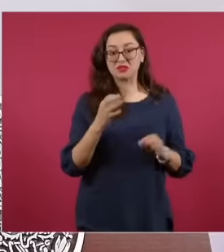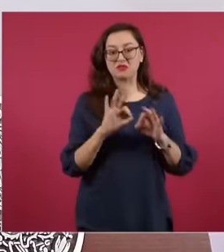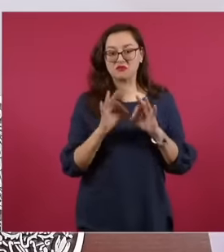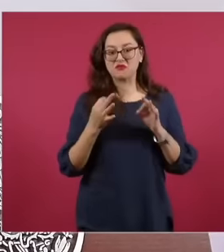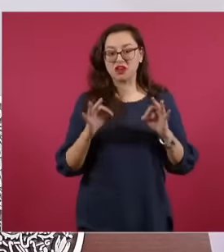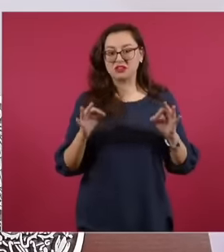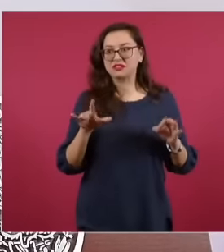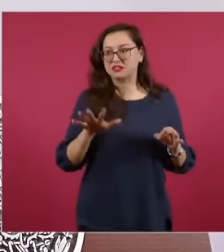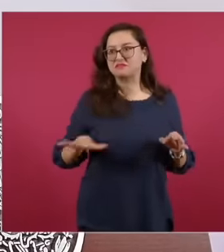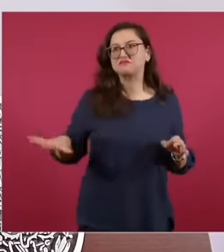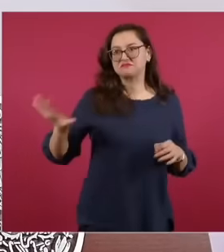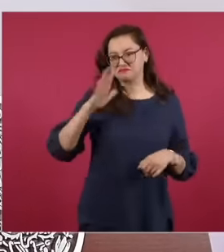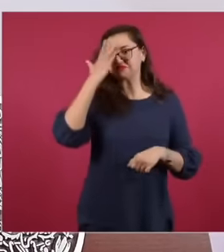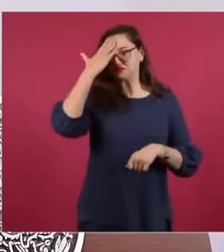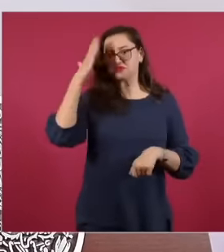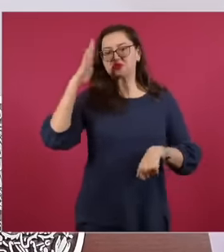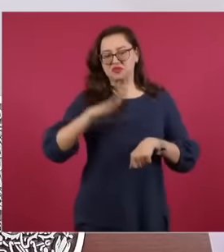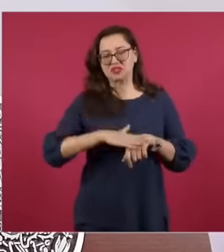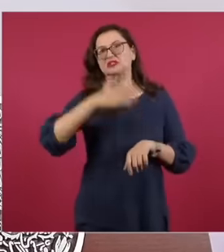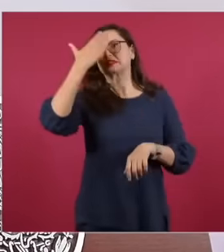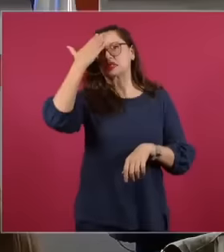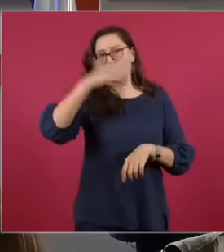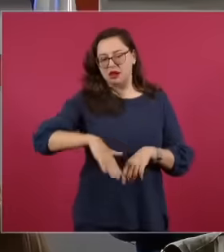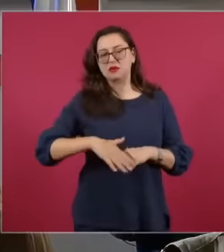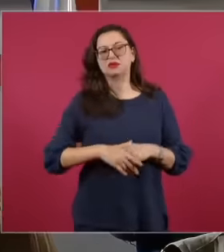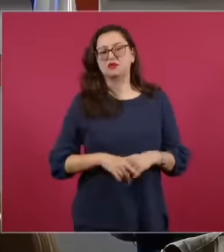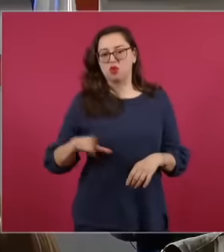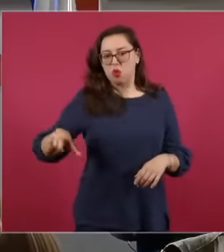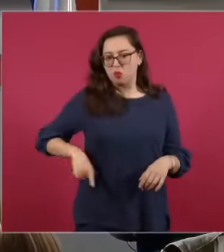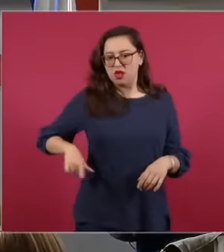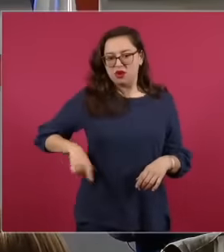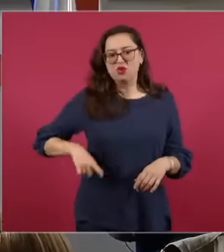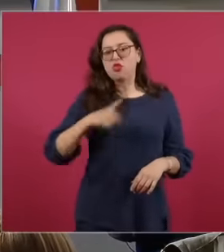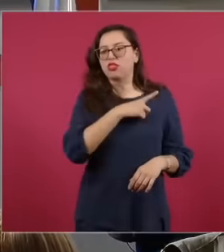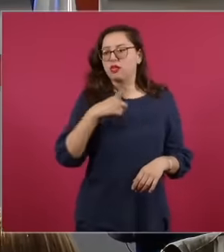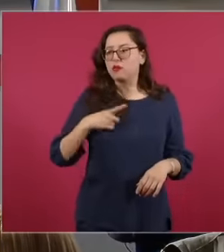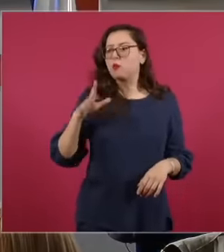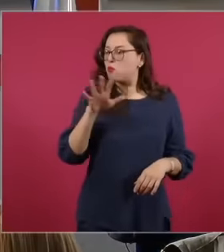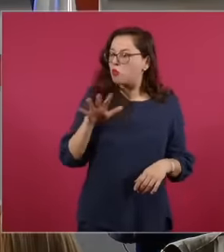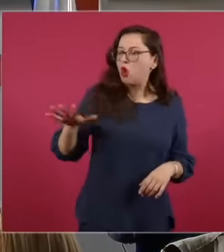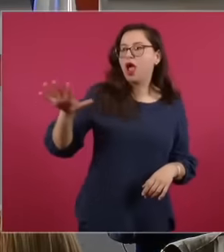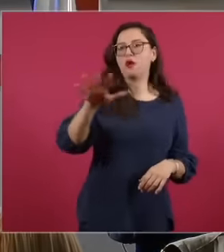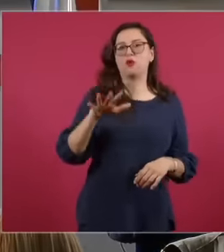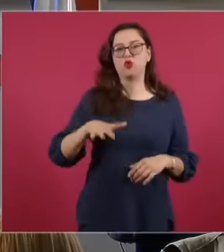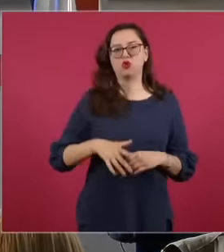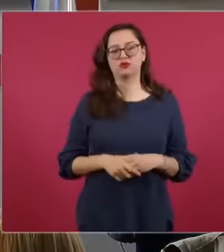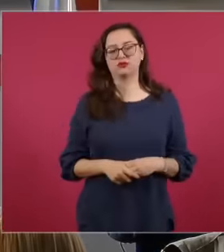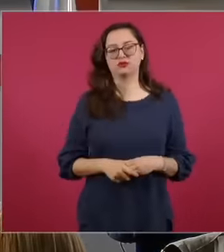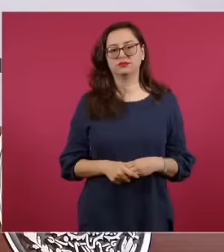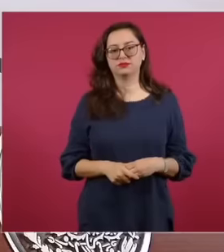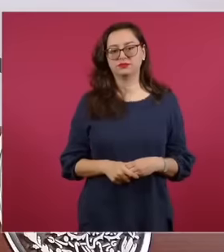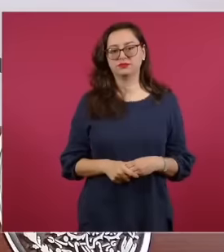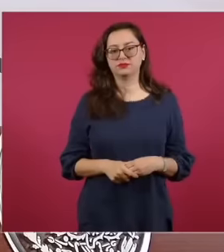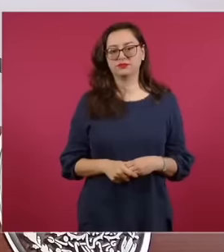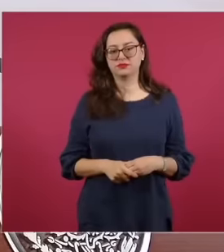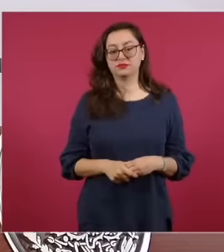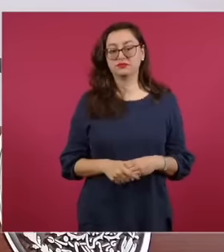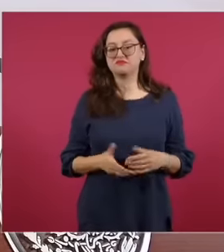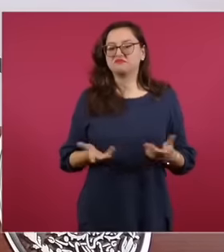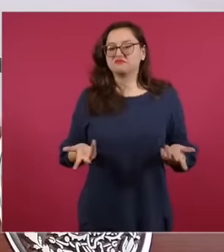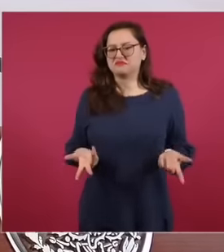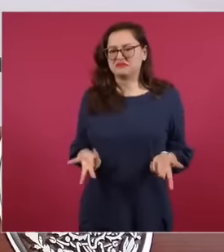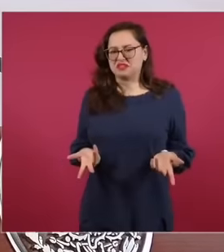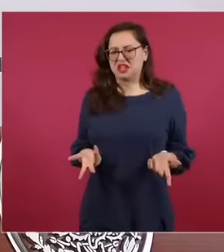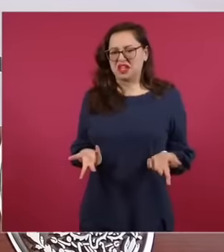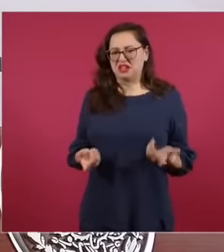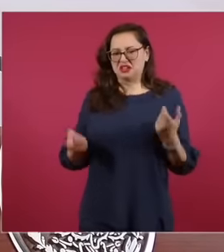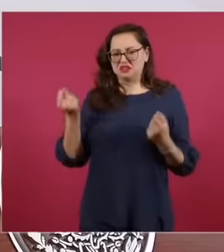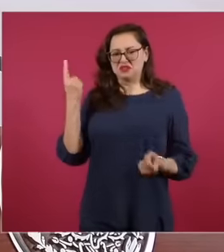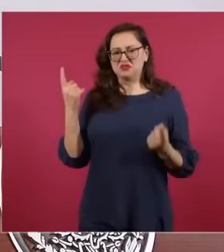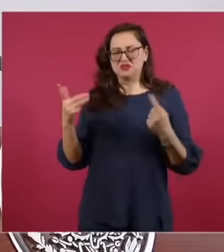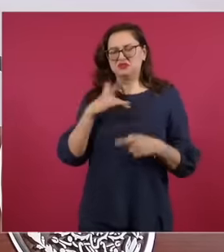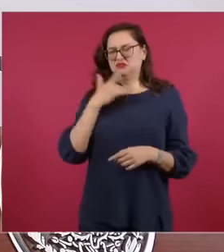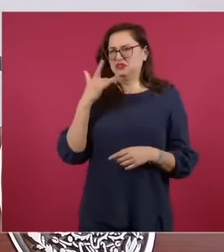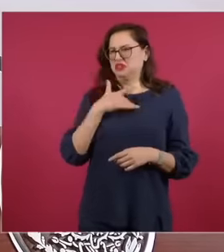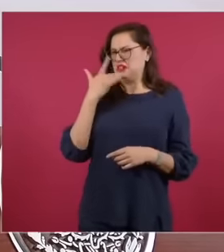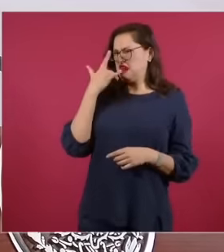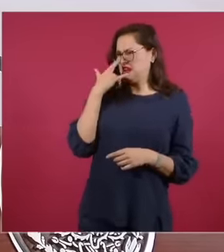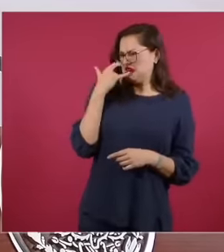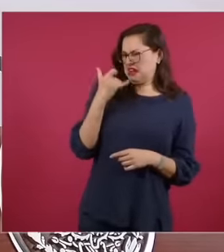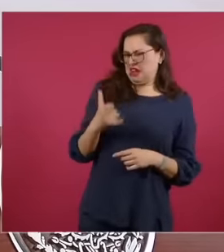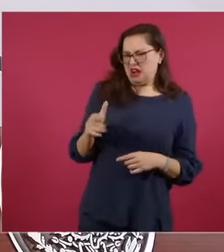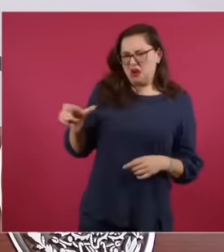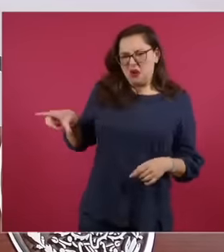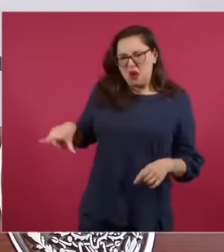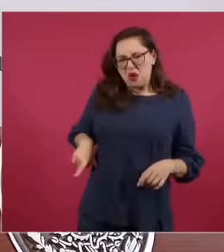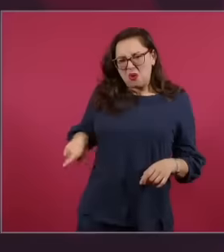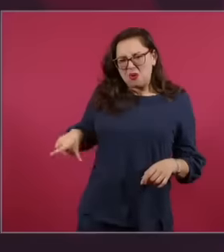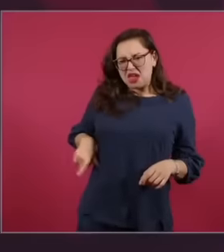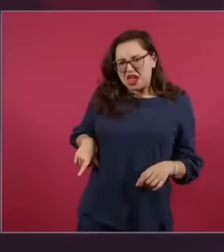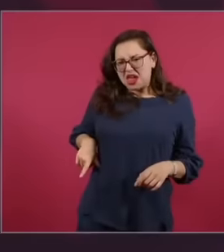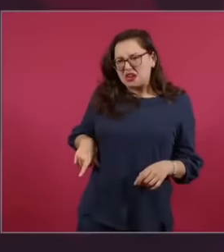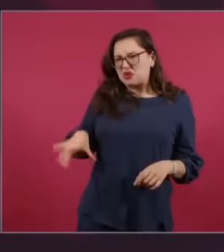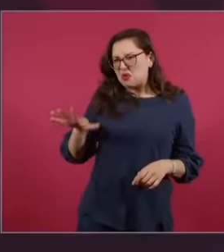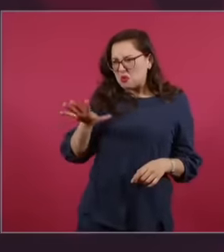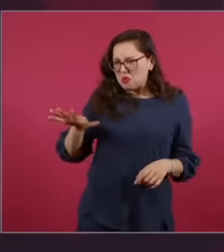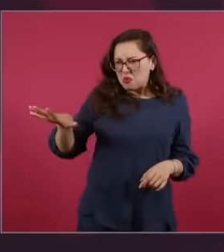for those who are surprised that it is the people now that